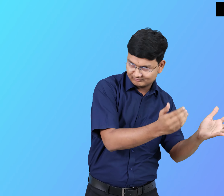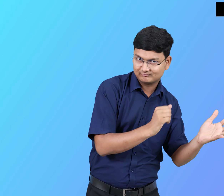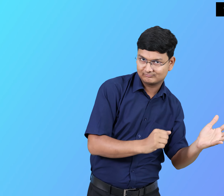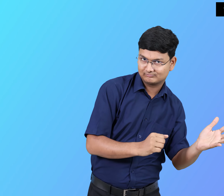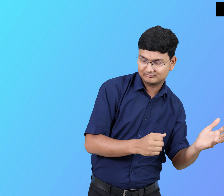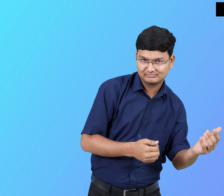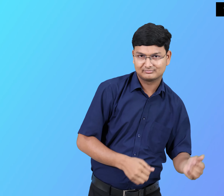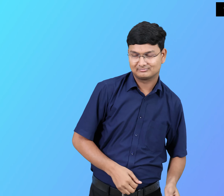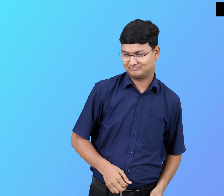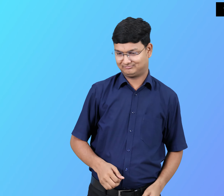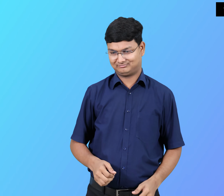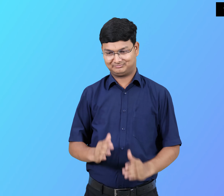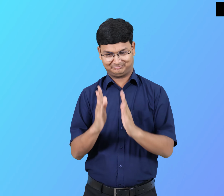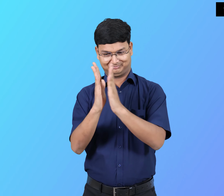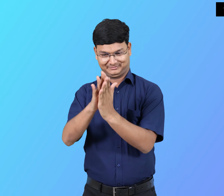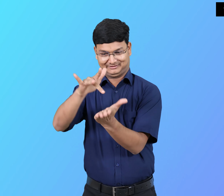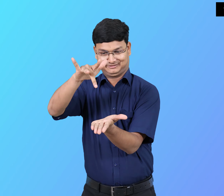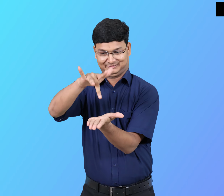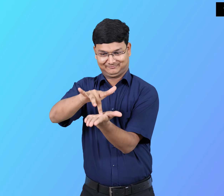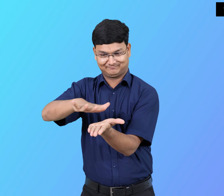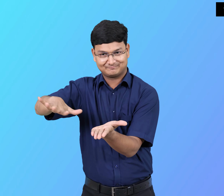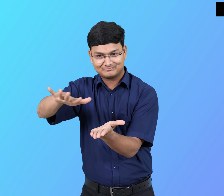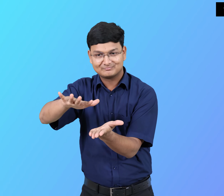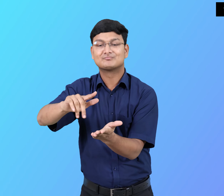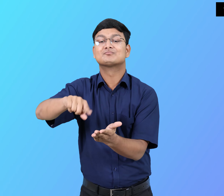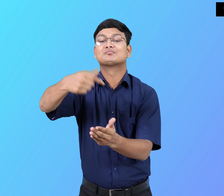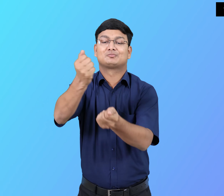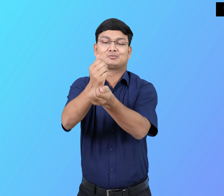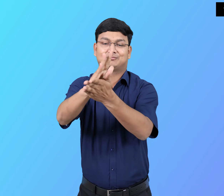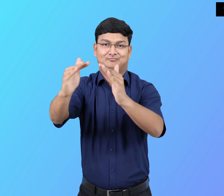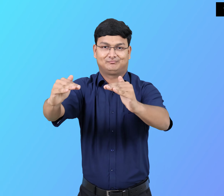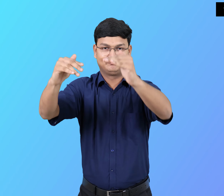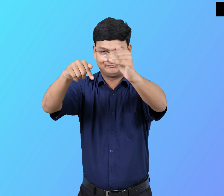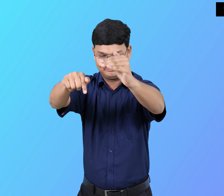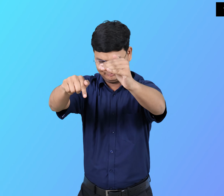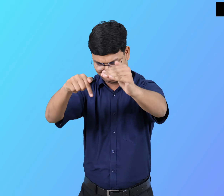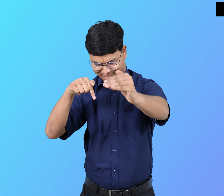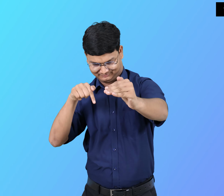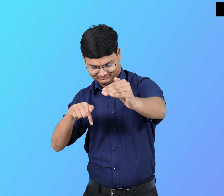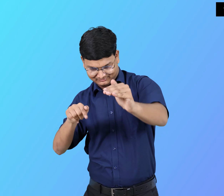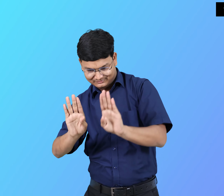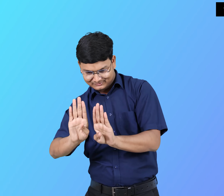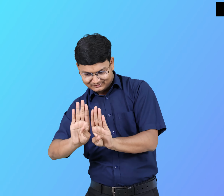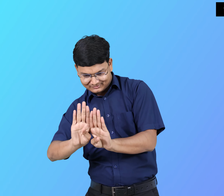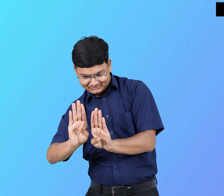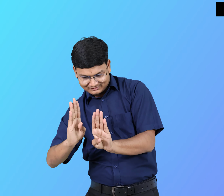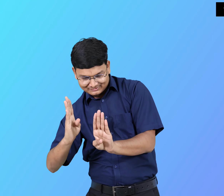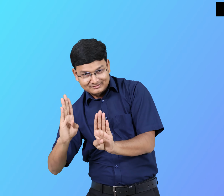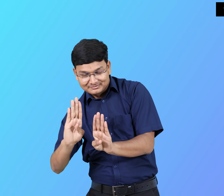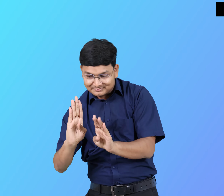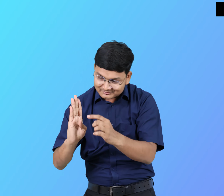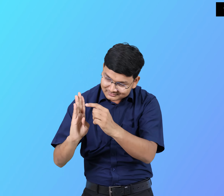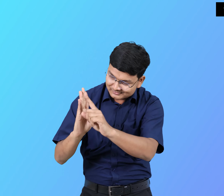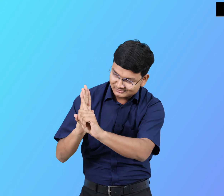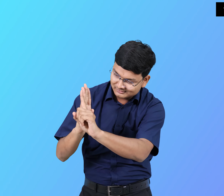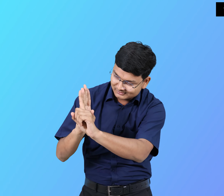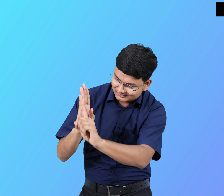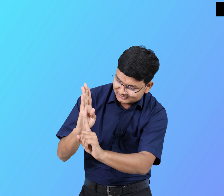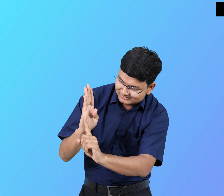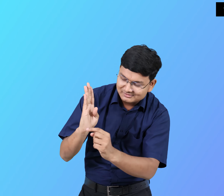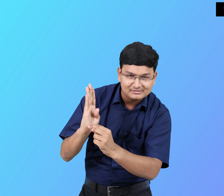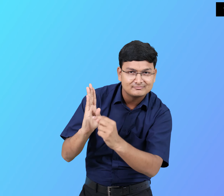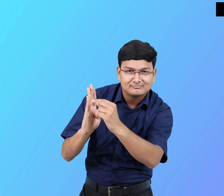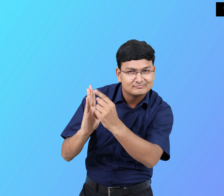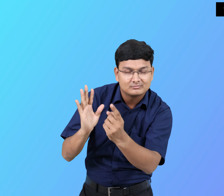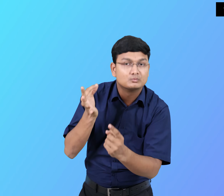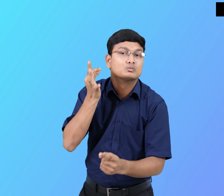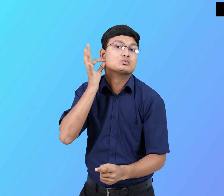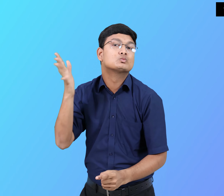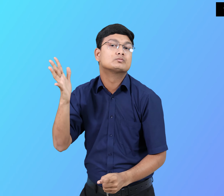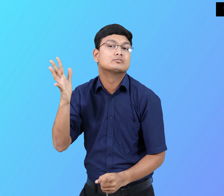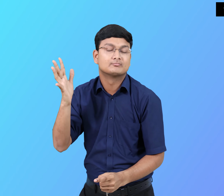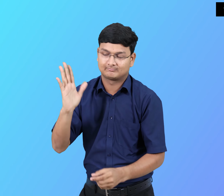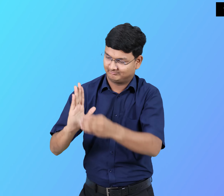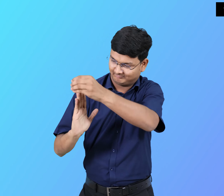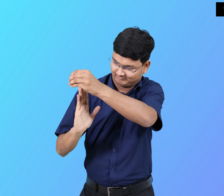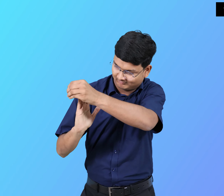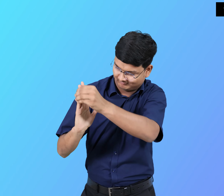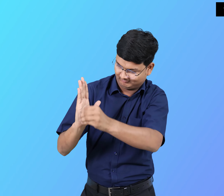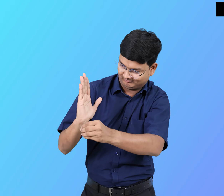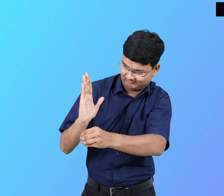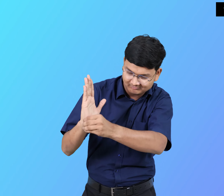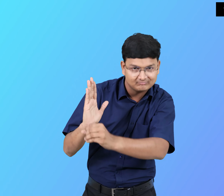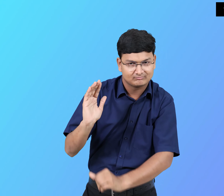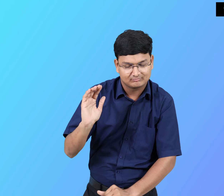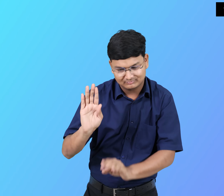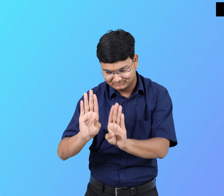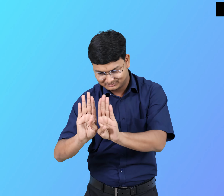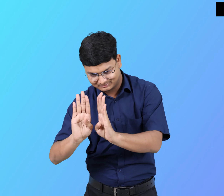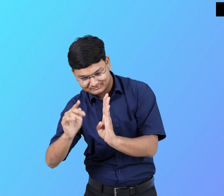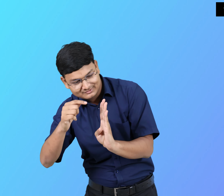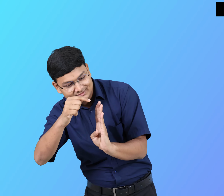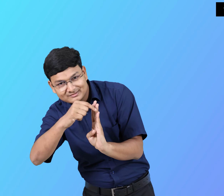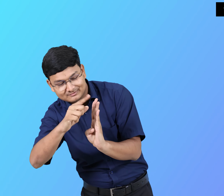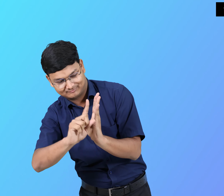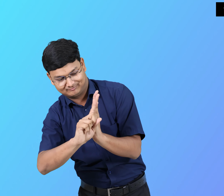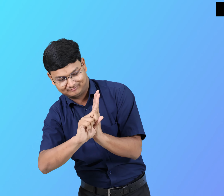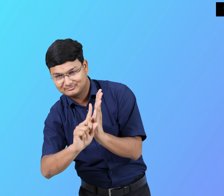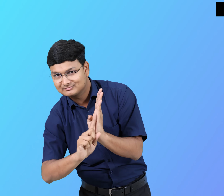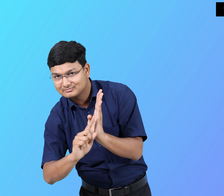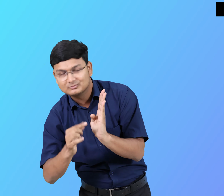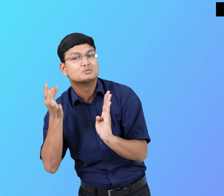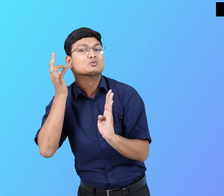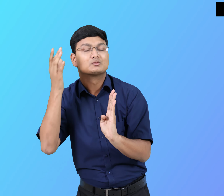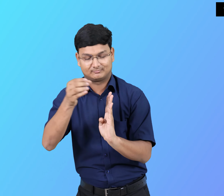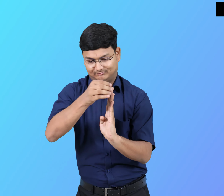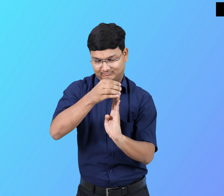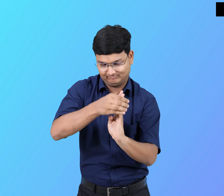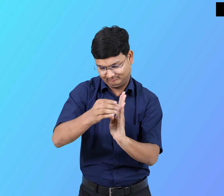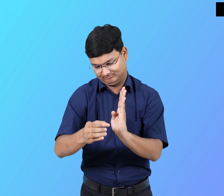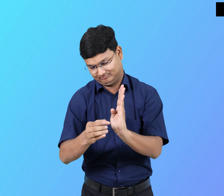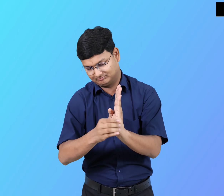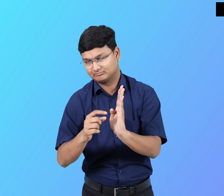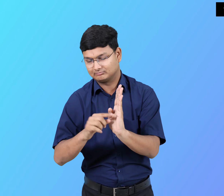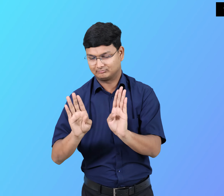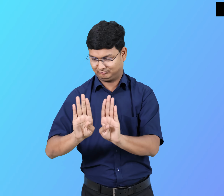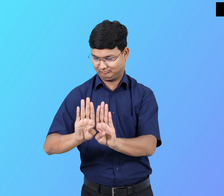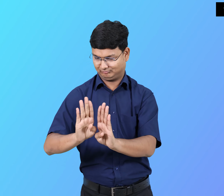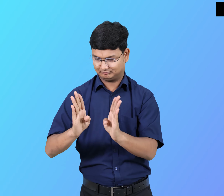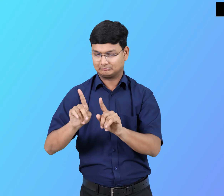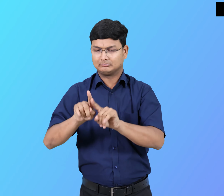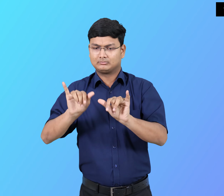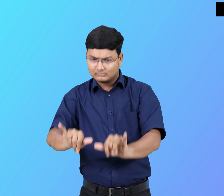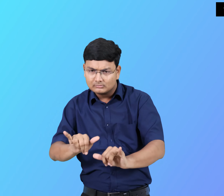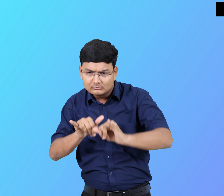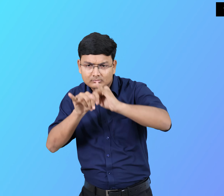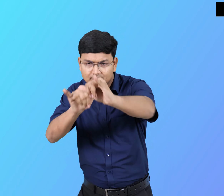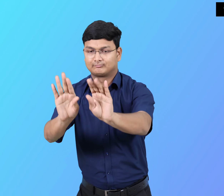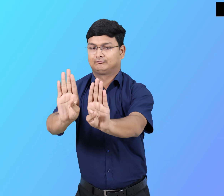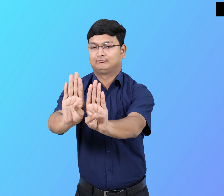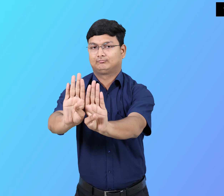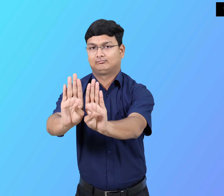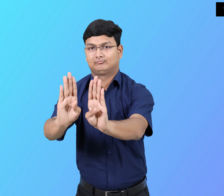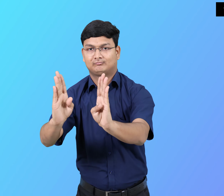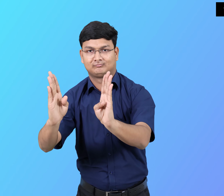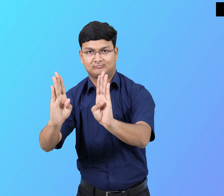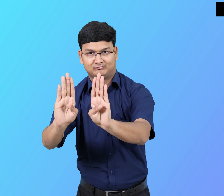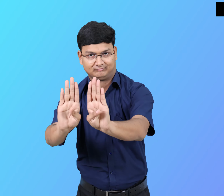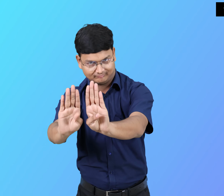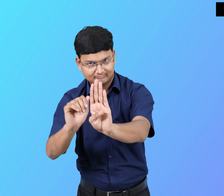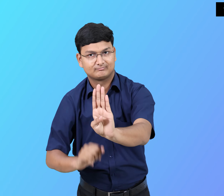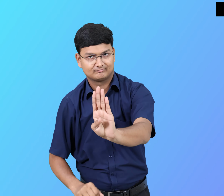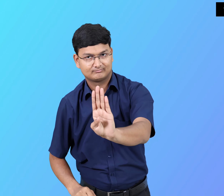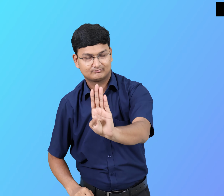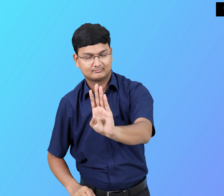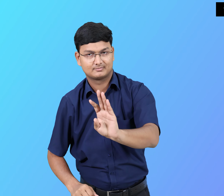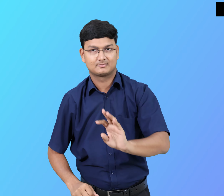the gold hinges for the doors to the inner room (the Most Holy Place) and for the doors to the main room of the Temple.